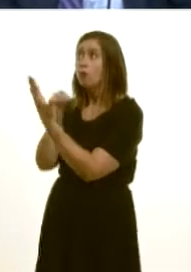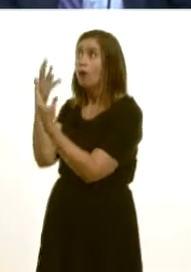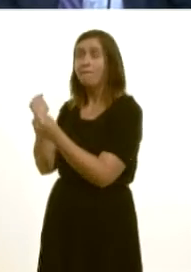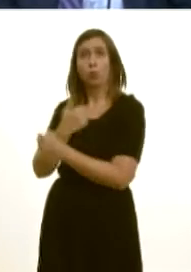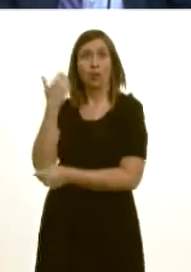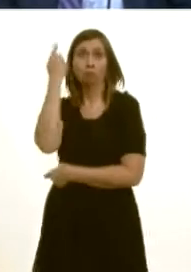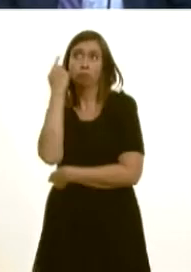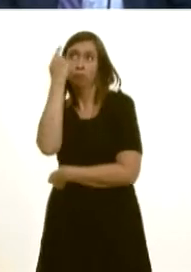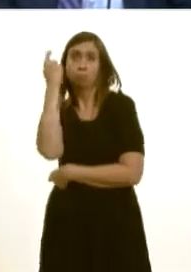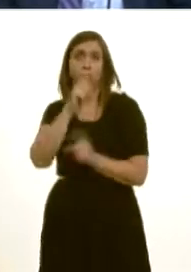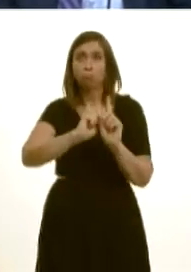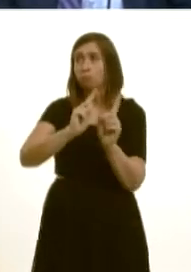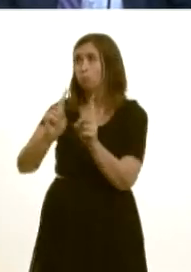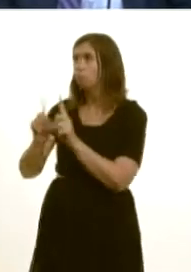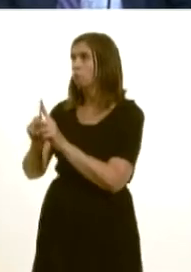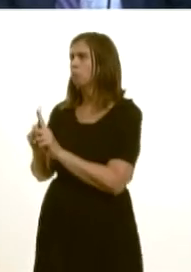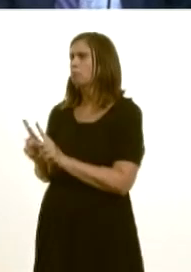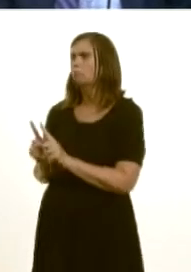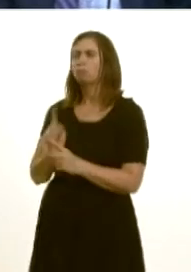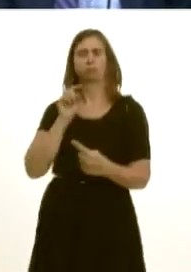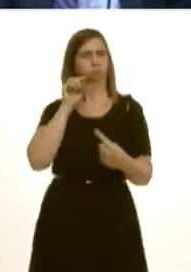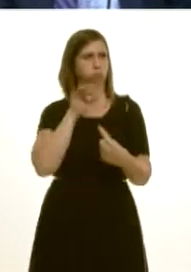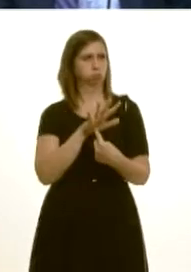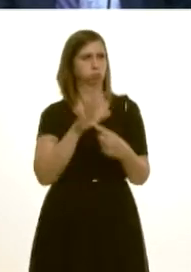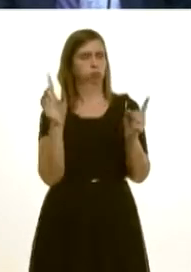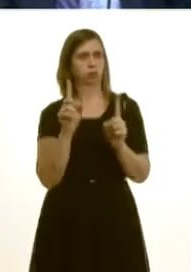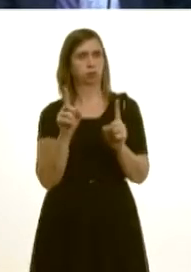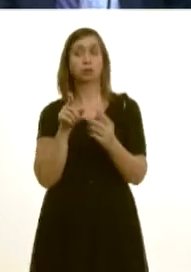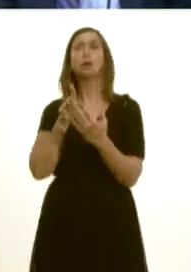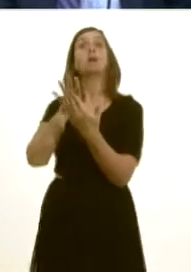has indicated. What is important, of course, is that the model delivers a holistic and